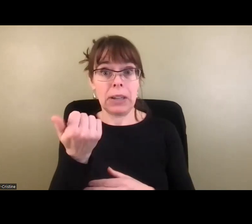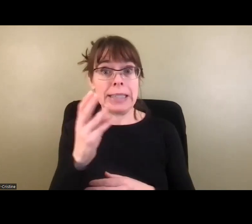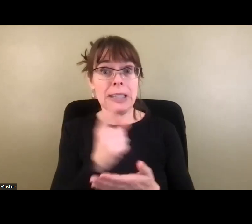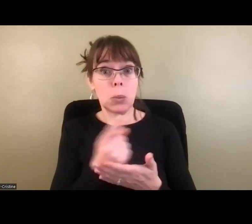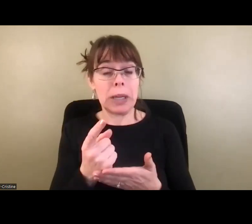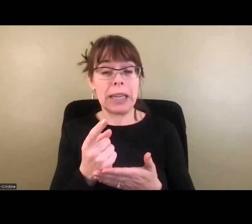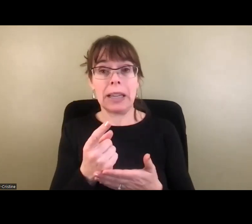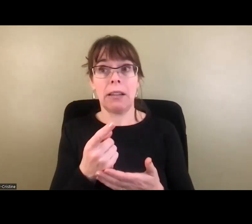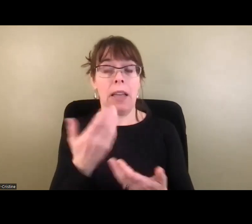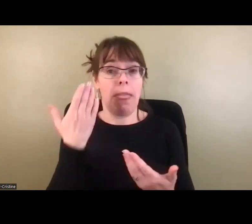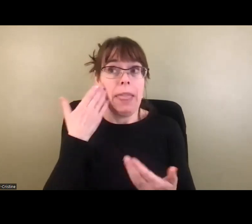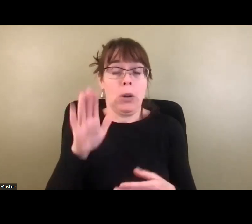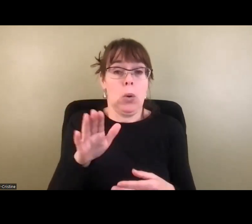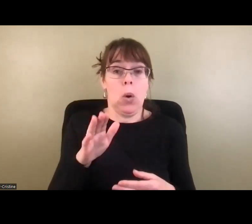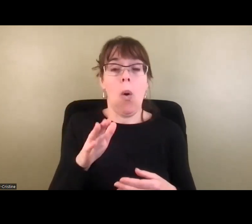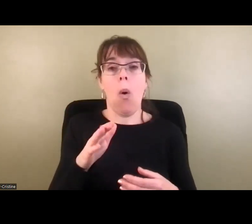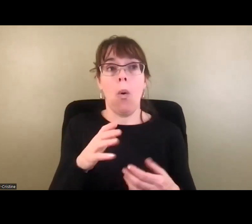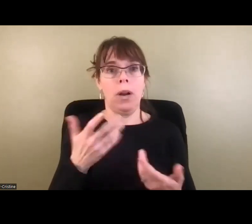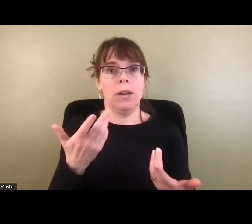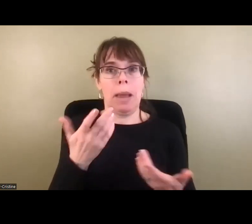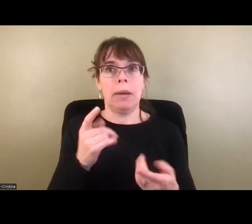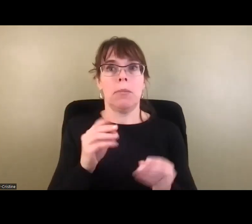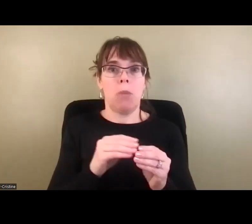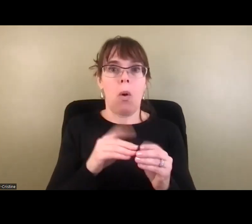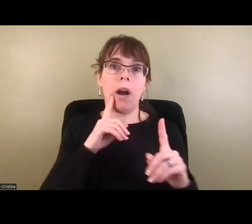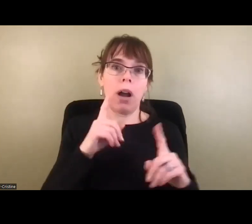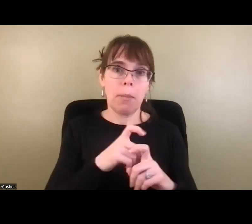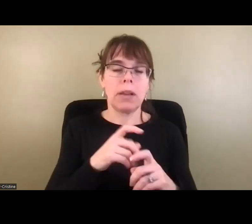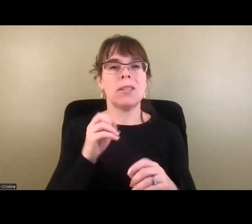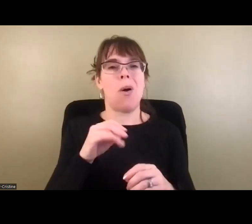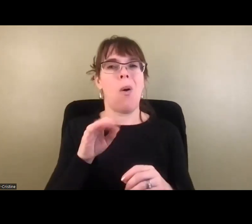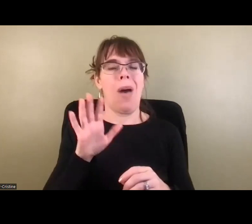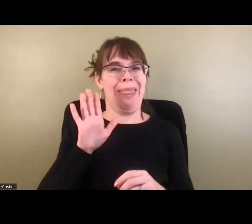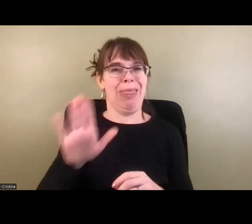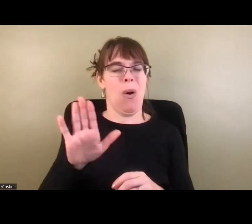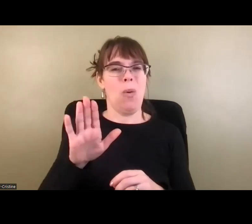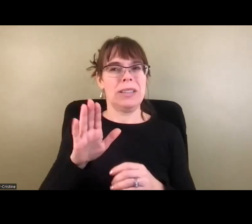pregnant and they did not know that was the case. So their whole point really is to, you know,